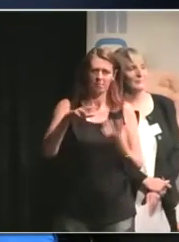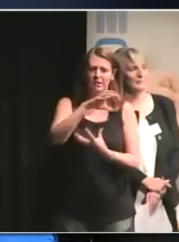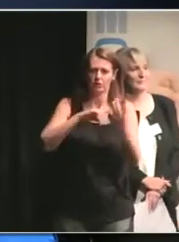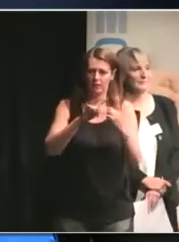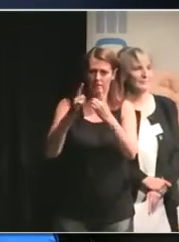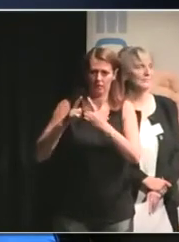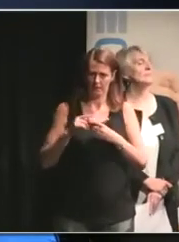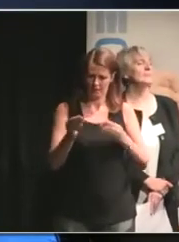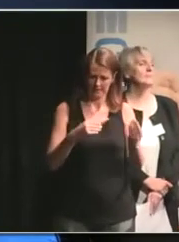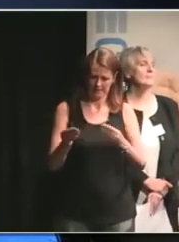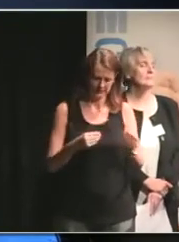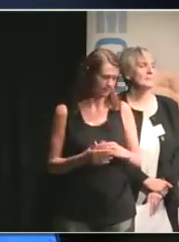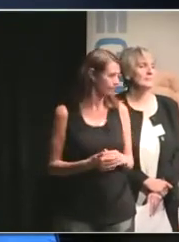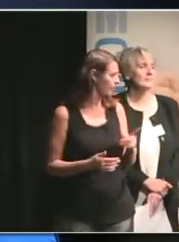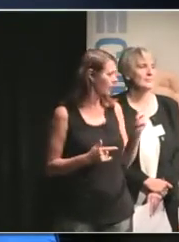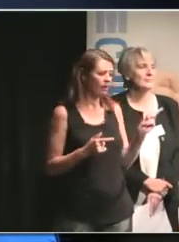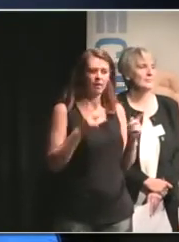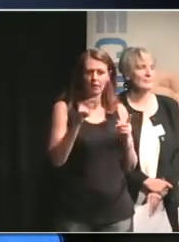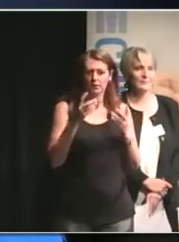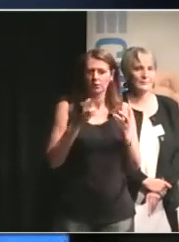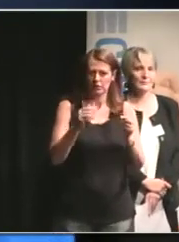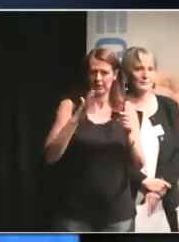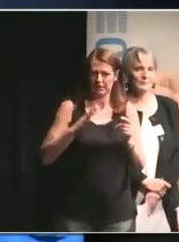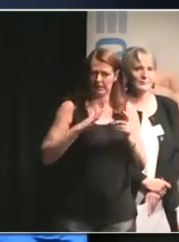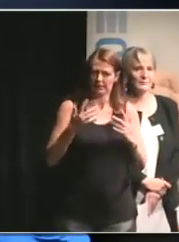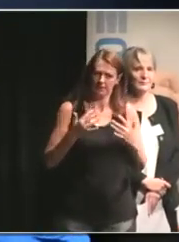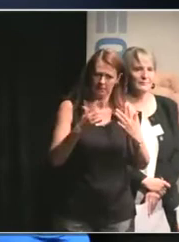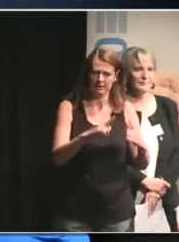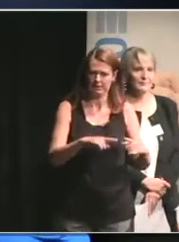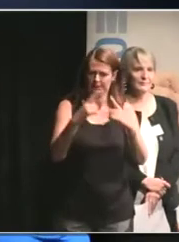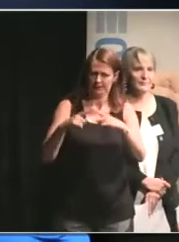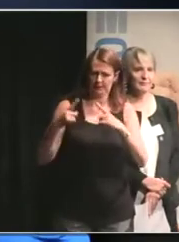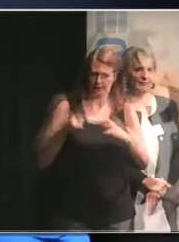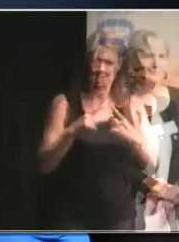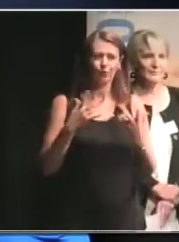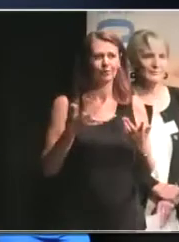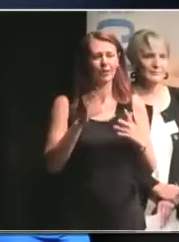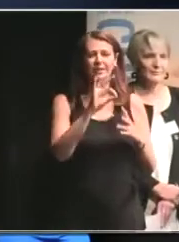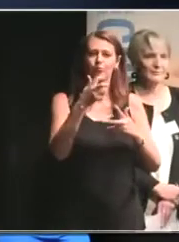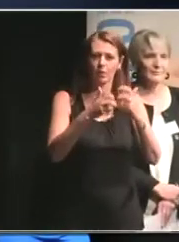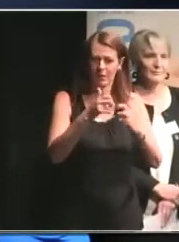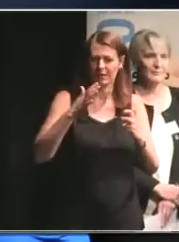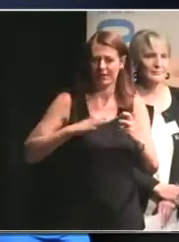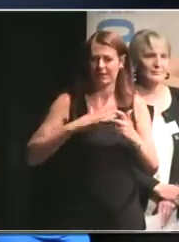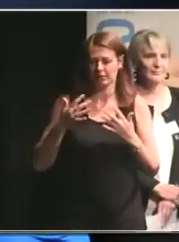and that's a solution that needs many different… uh a problem that needs many different solutions.